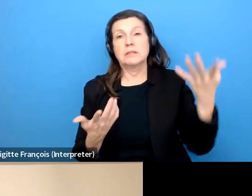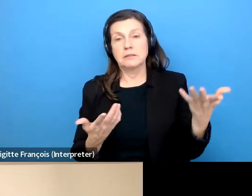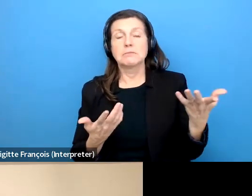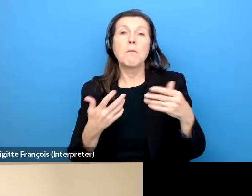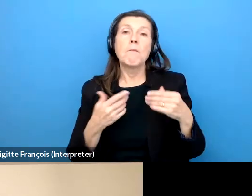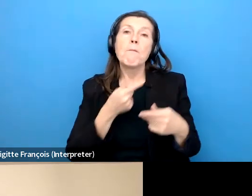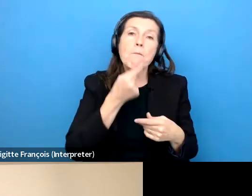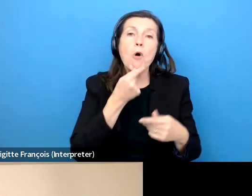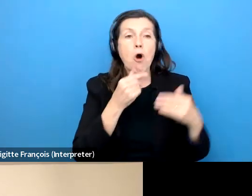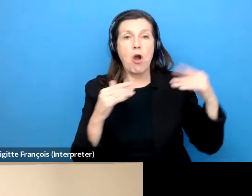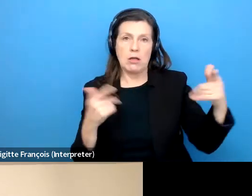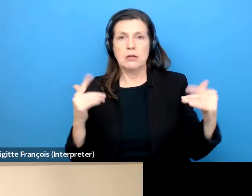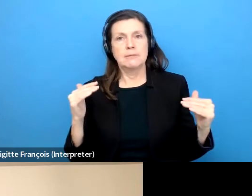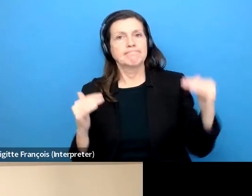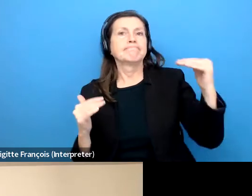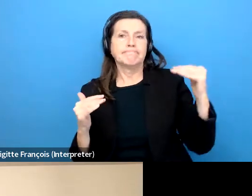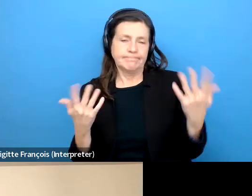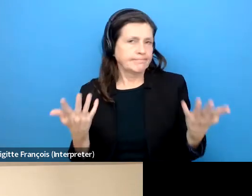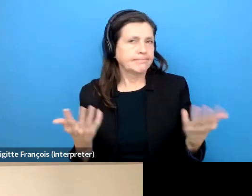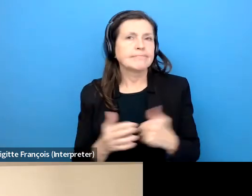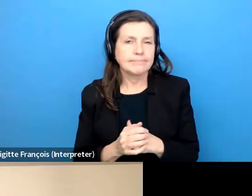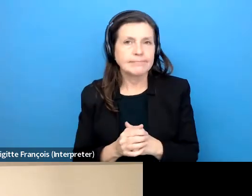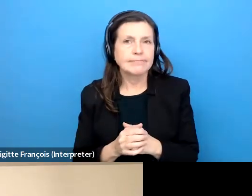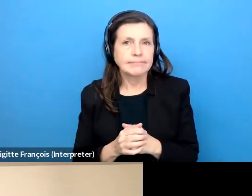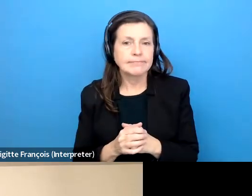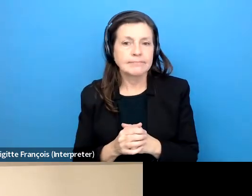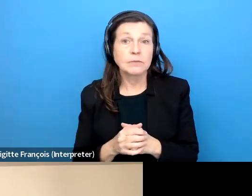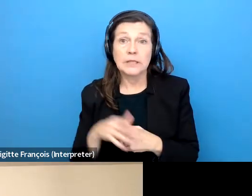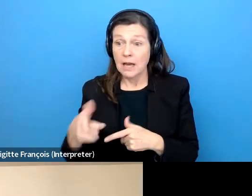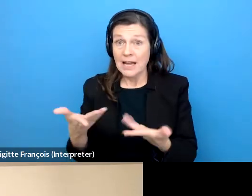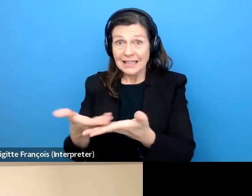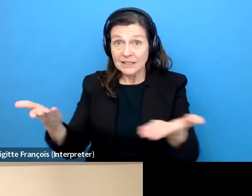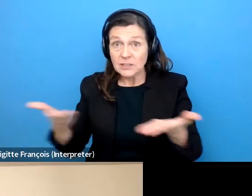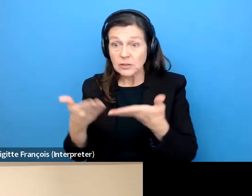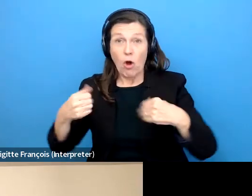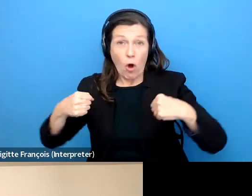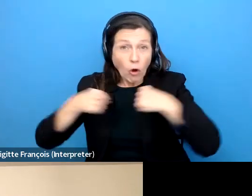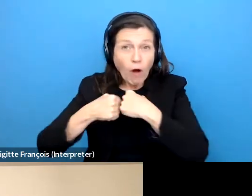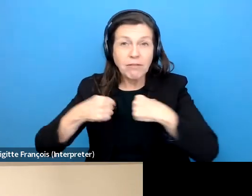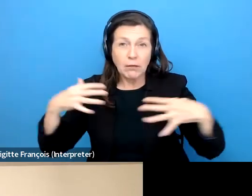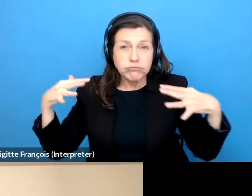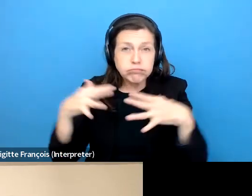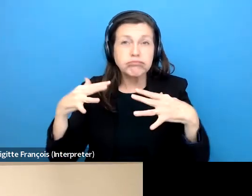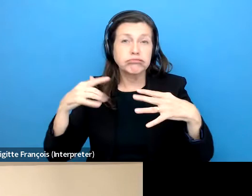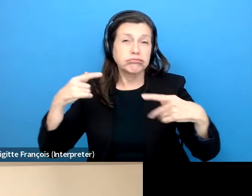The second root cause. Situations of conflict and humanitarian emergences are also